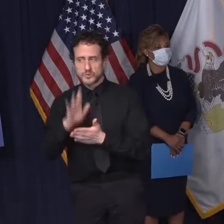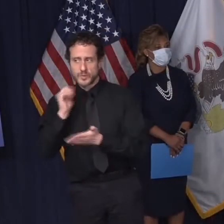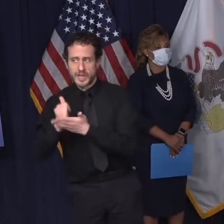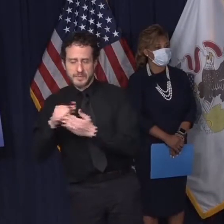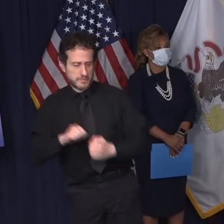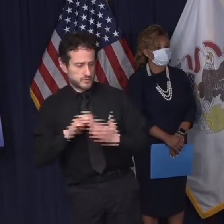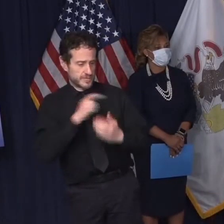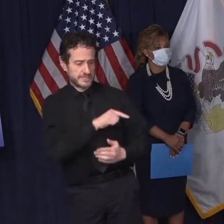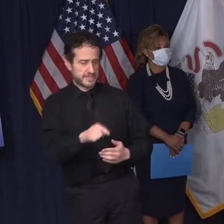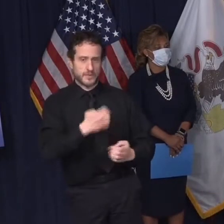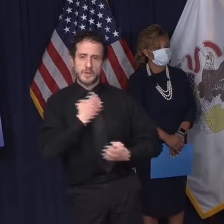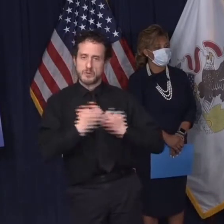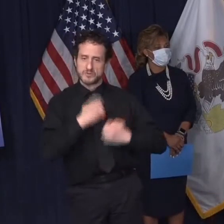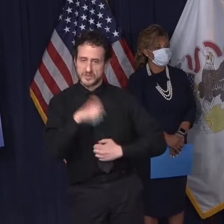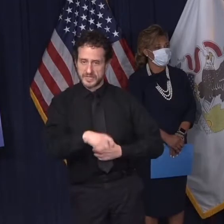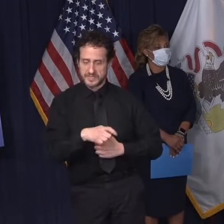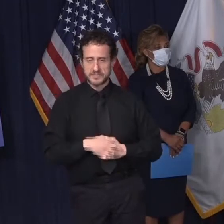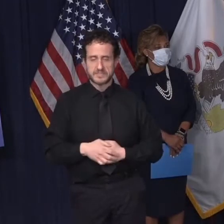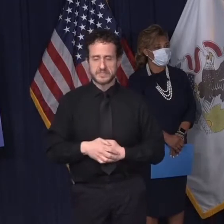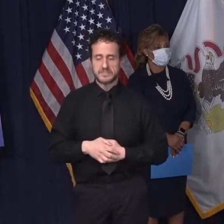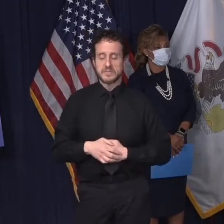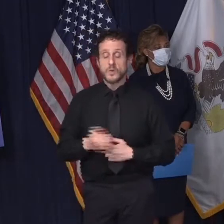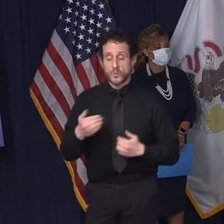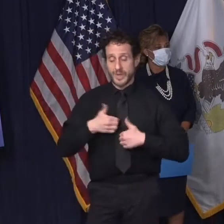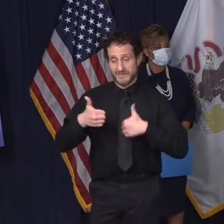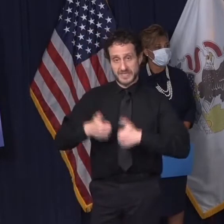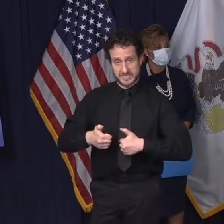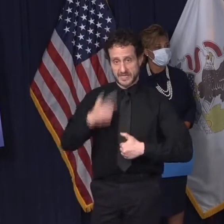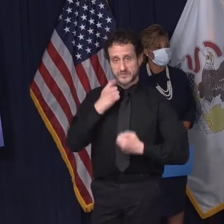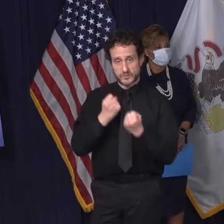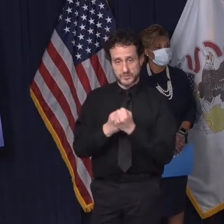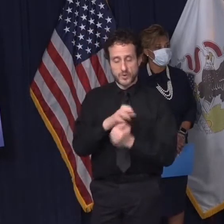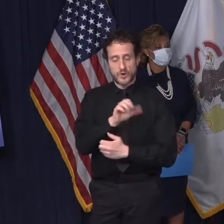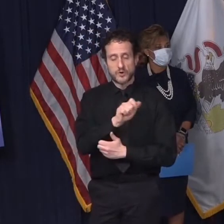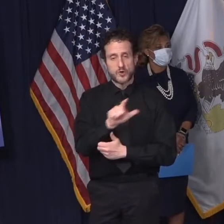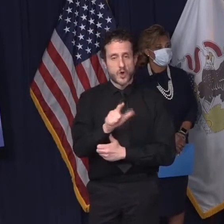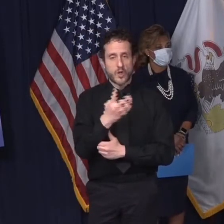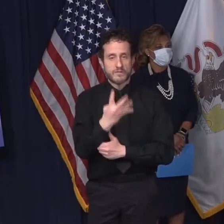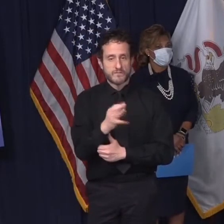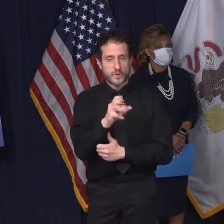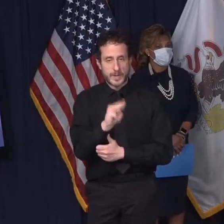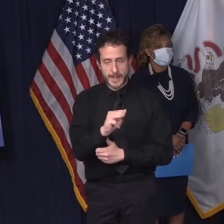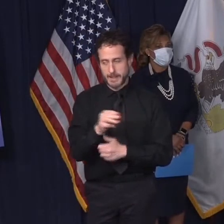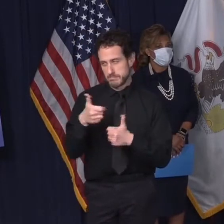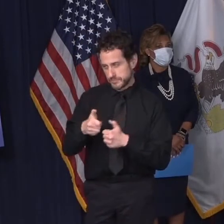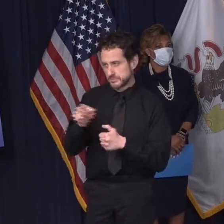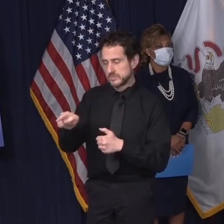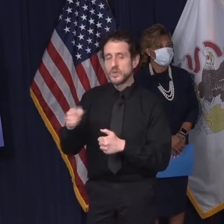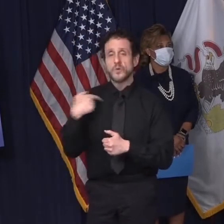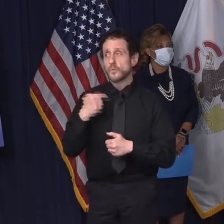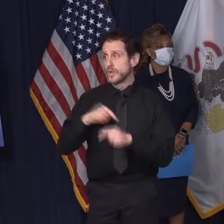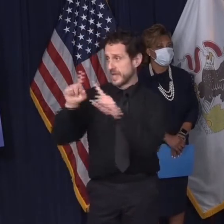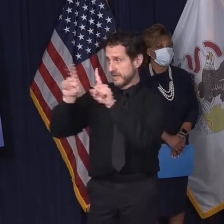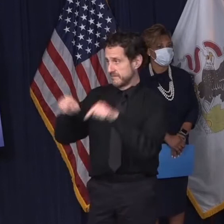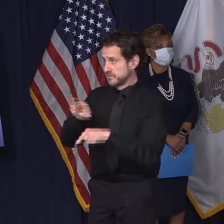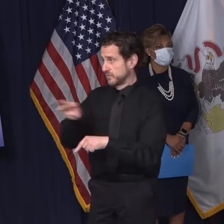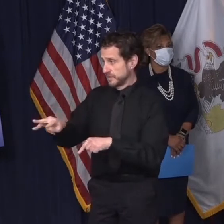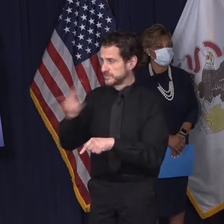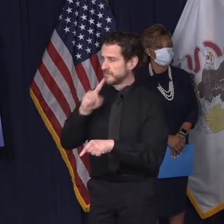RESOURCES. CARMEN AYALA, ILLINOIS STATE SUPERINTENDENT IN ADDITION TO THE CALL FOR CALM TEXT SUPPORT LINE, OUR AGENCY WEBSITE ALSO HAS A PAGE DEDICATED TO MENTAL HEALTH RESOURCES WITH GUIDES